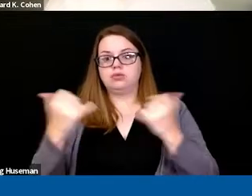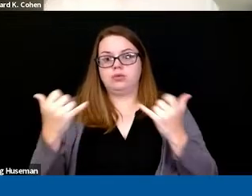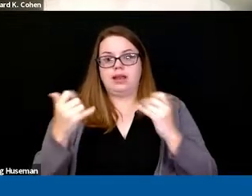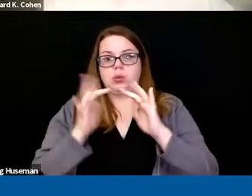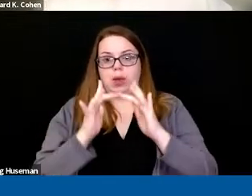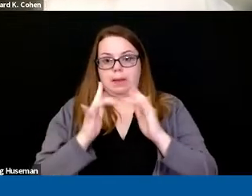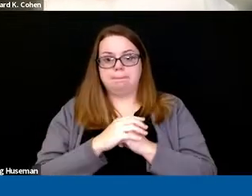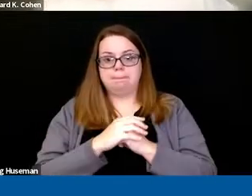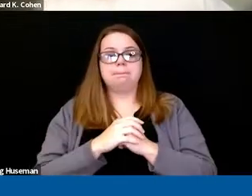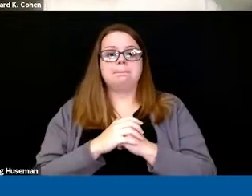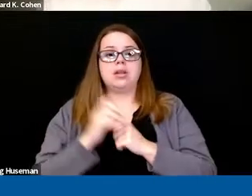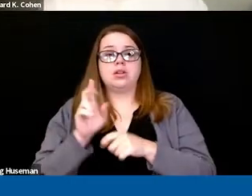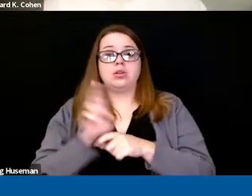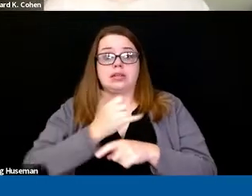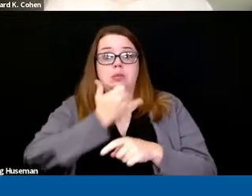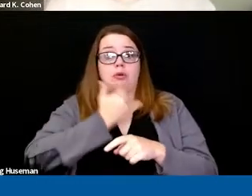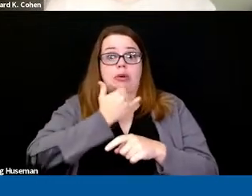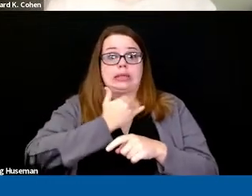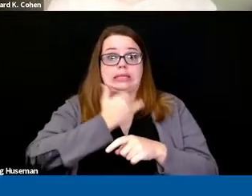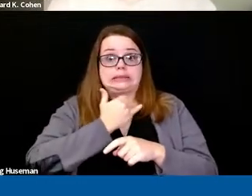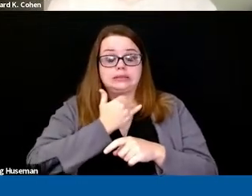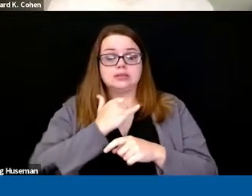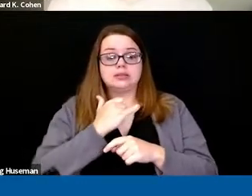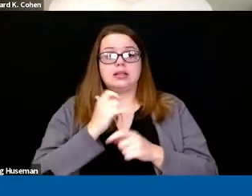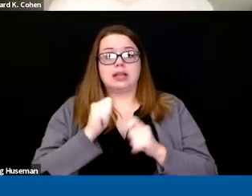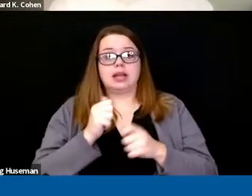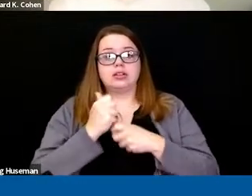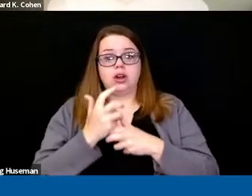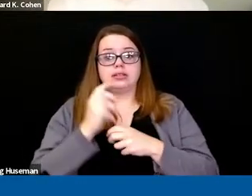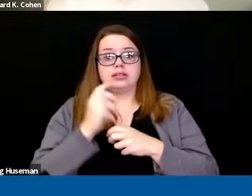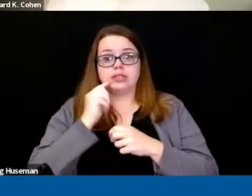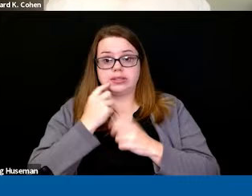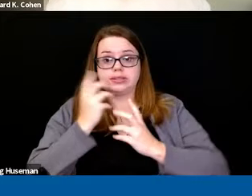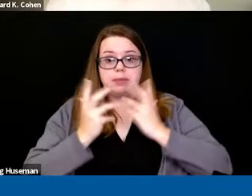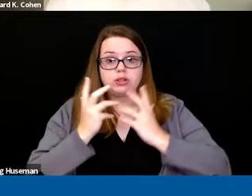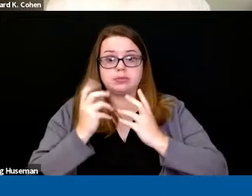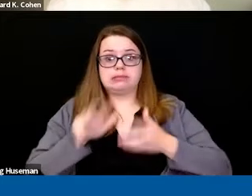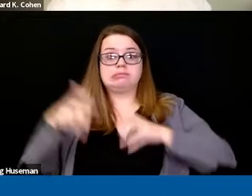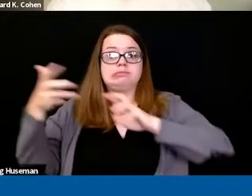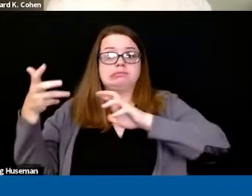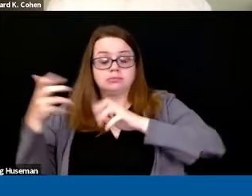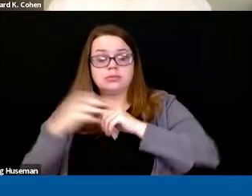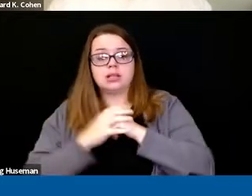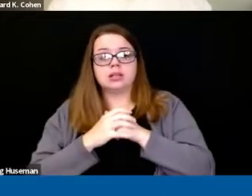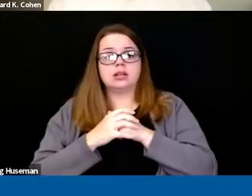Using ARIA incorrectly can cause some serious barriers for users of assisted technologies. ARIA should be a last resort.